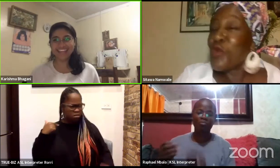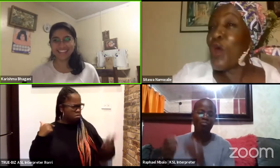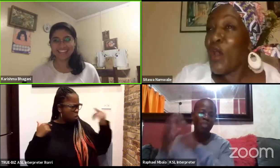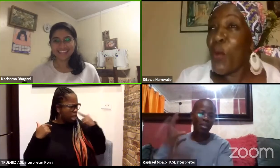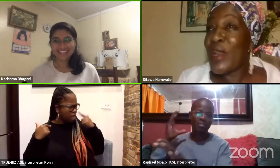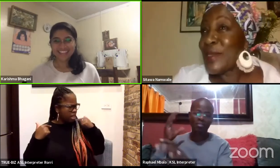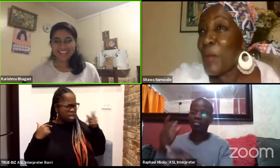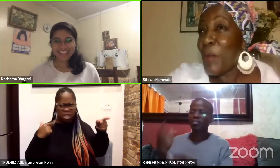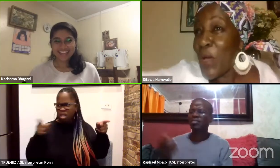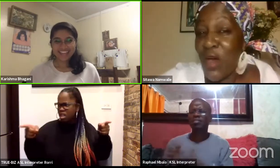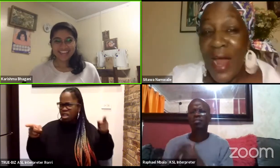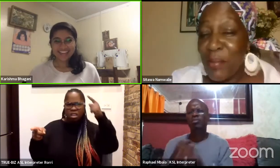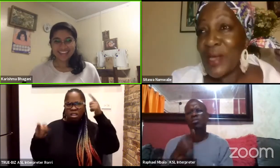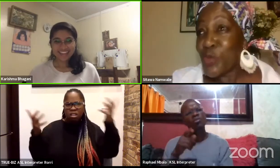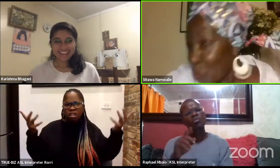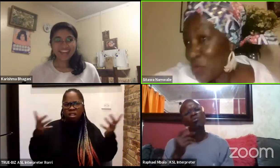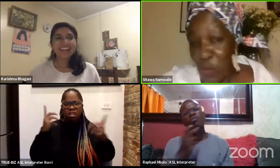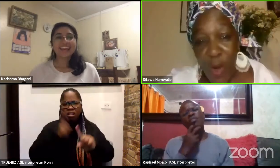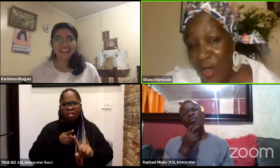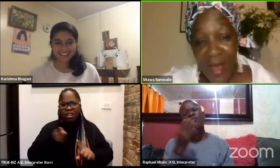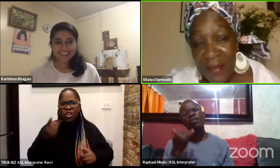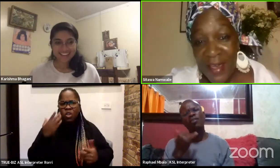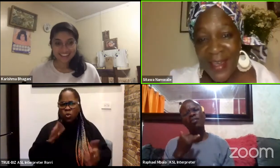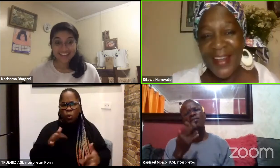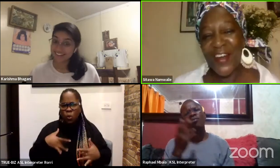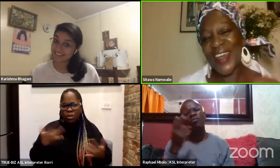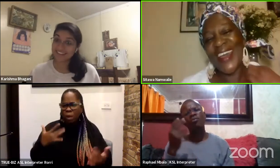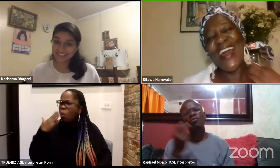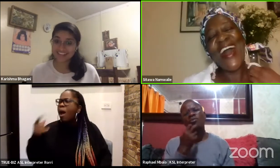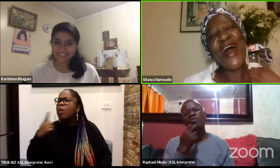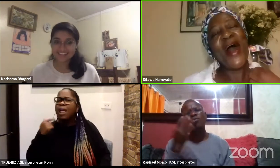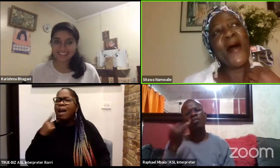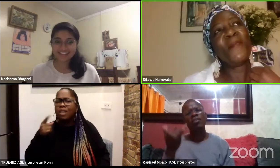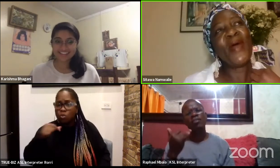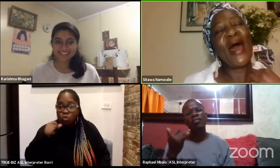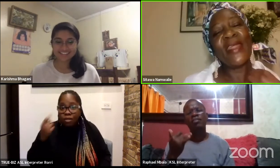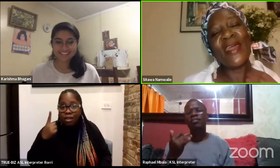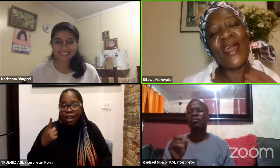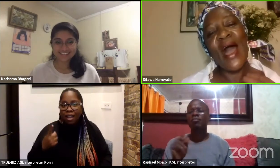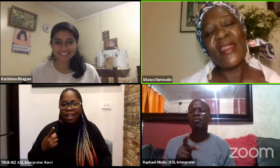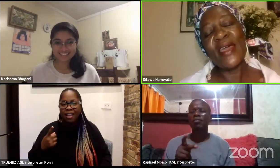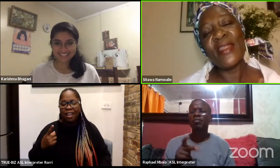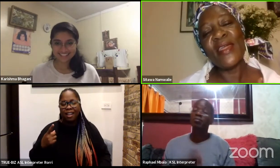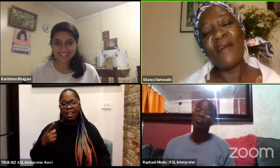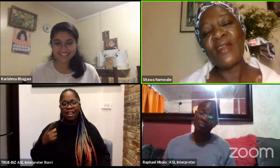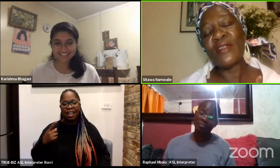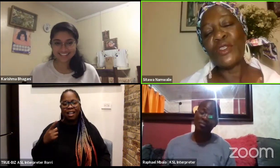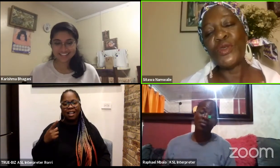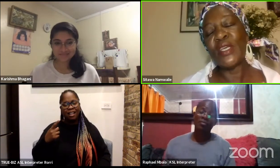You don't know... What is the problem with the night bus? Why are you laughing? Okay? And I think the thing I've understood